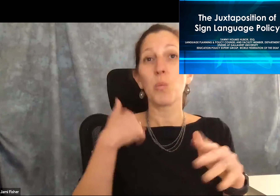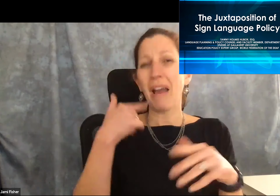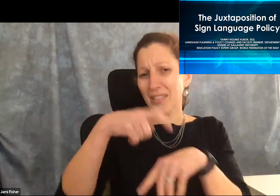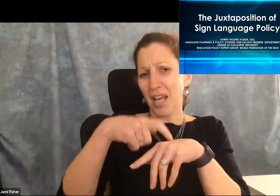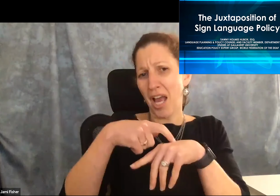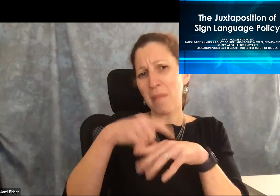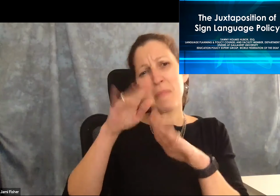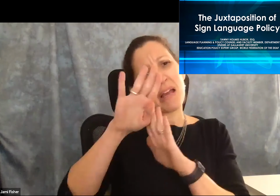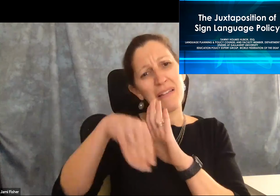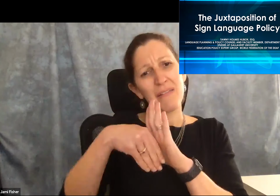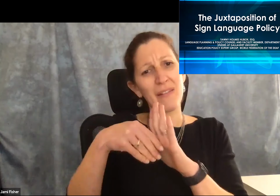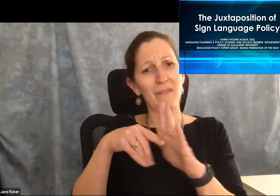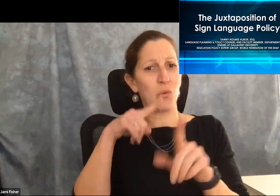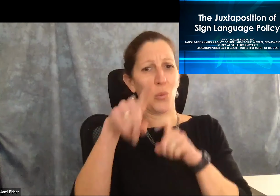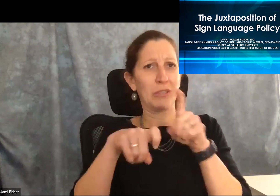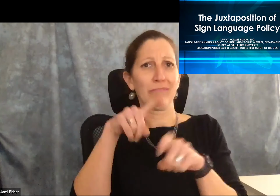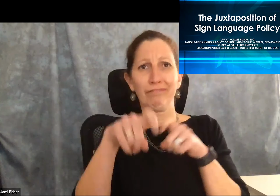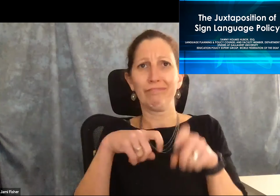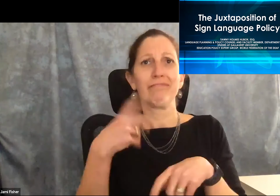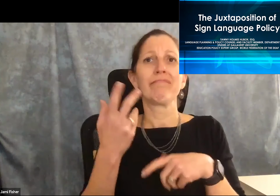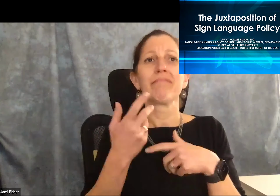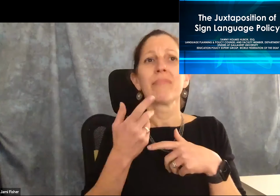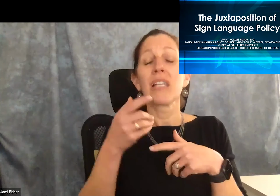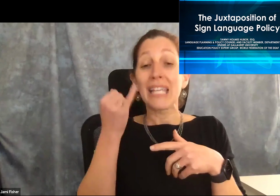Once the presentation is completed we're going to have about a half hour left for Q amp a.